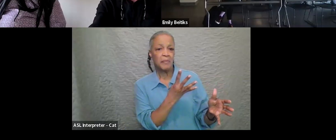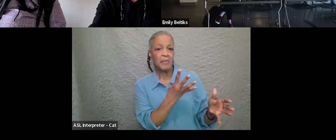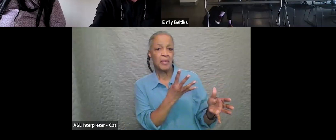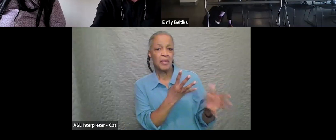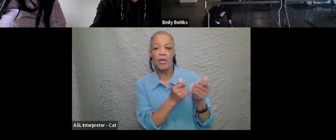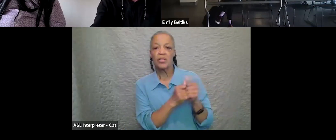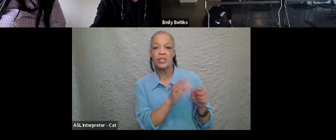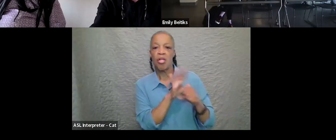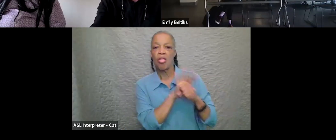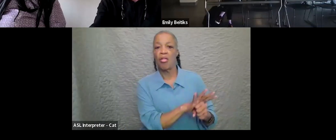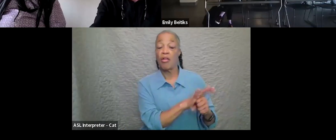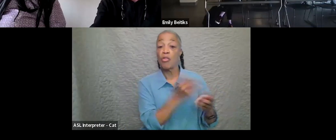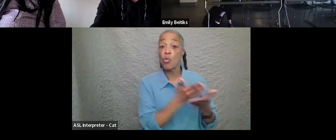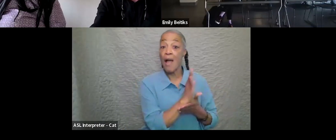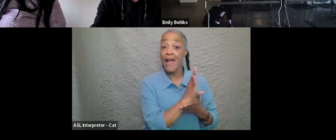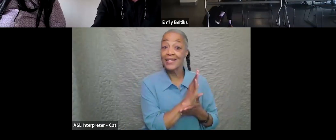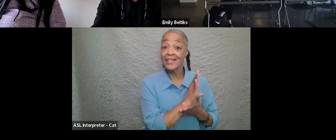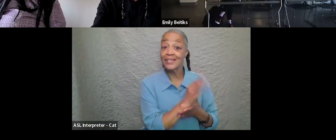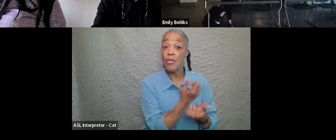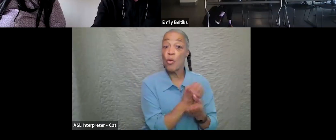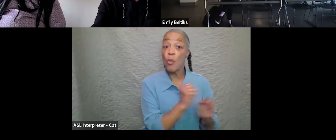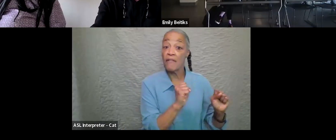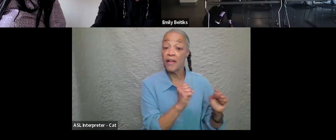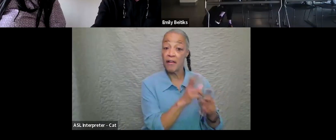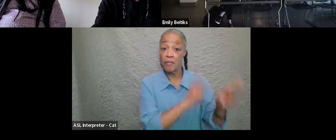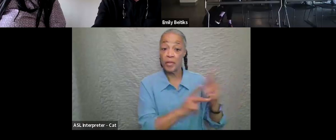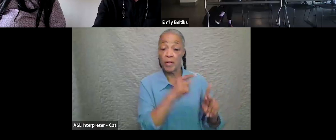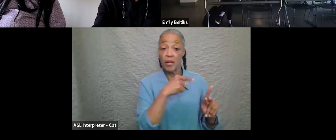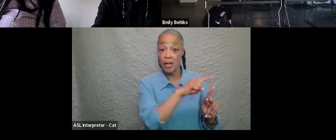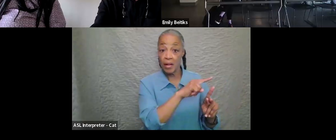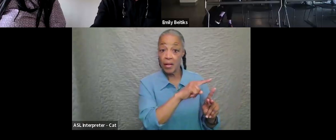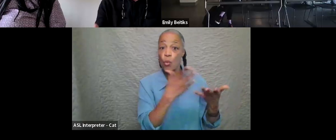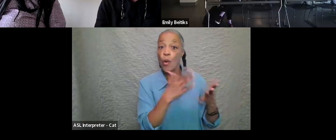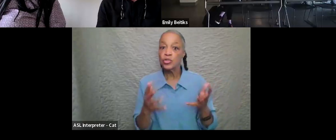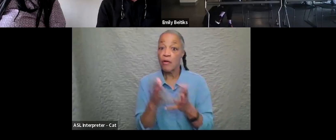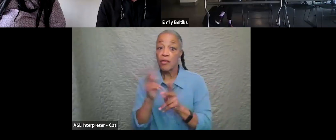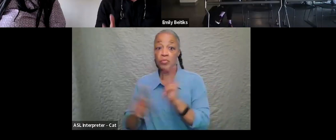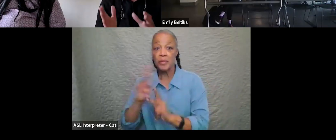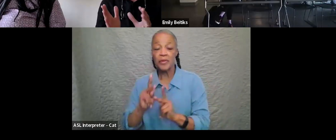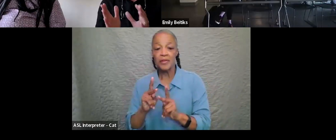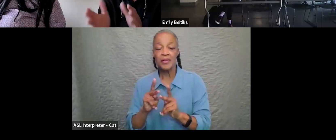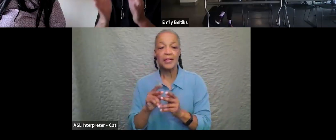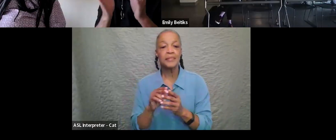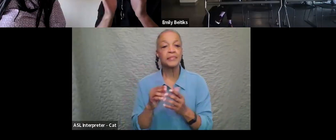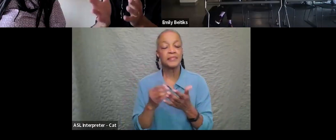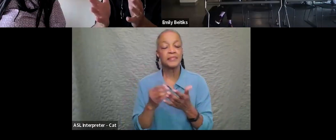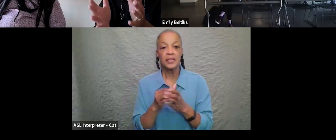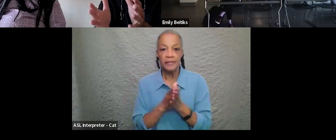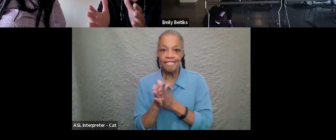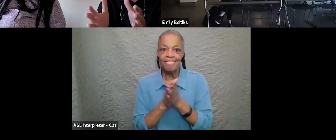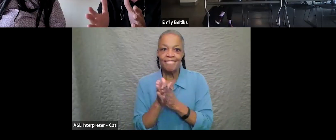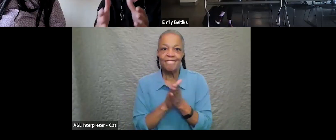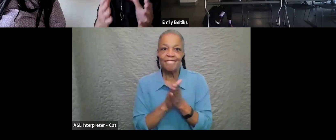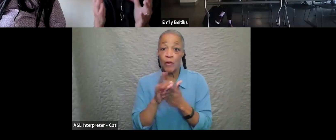over the rights and welfare of subjects is some combination or the drive for scientific success